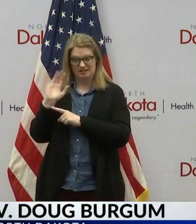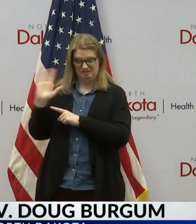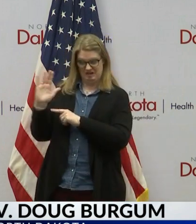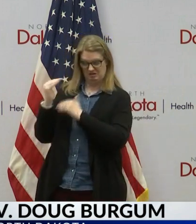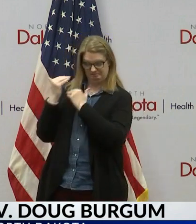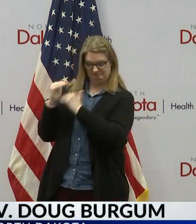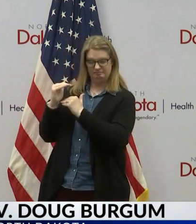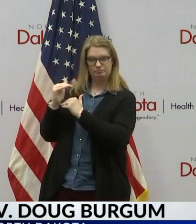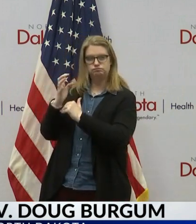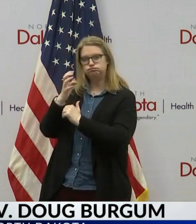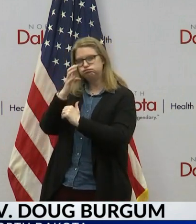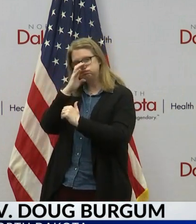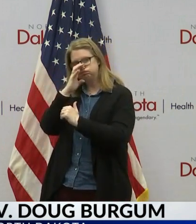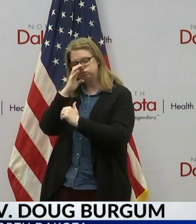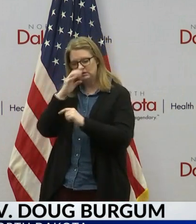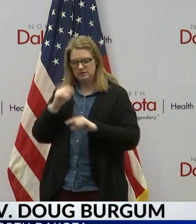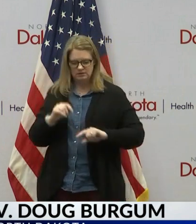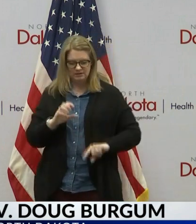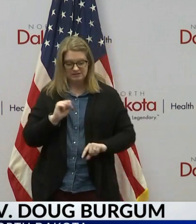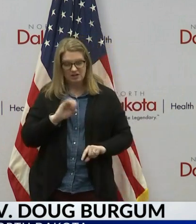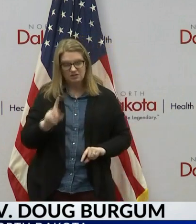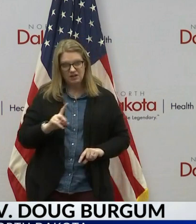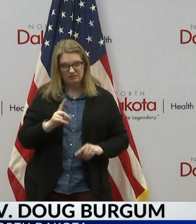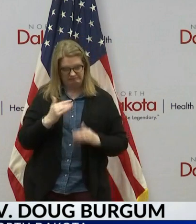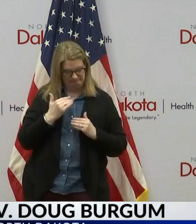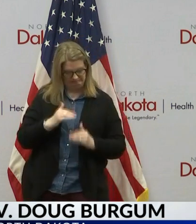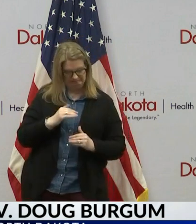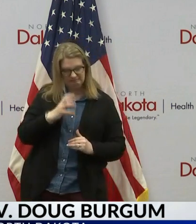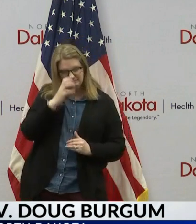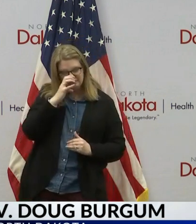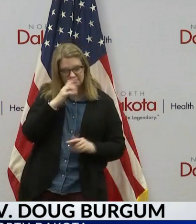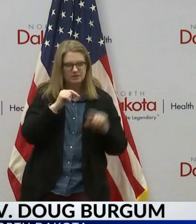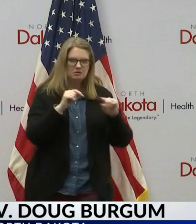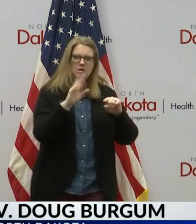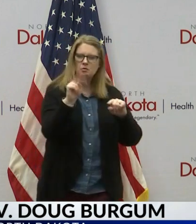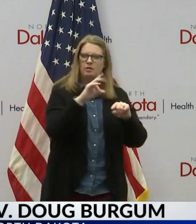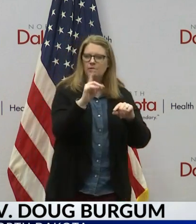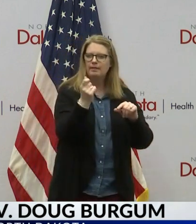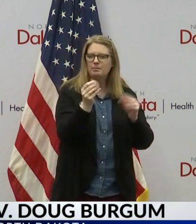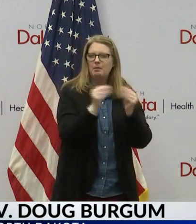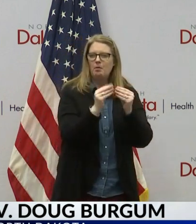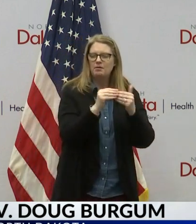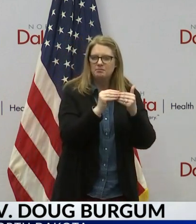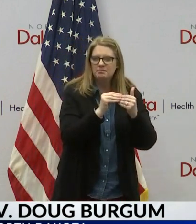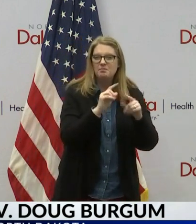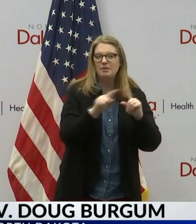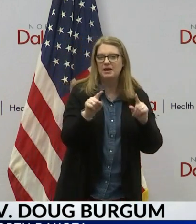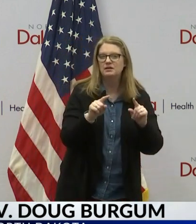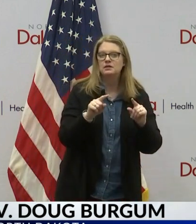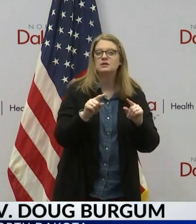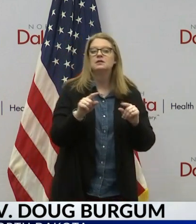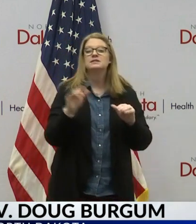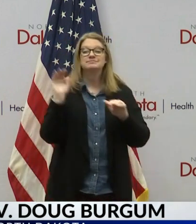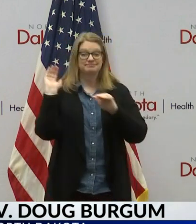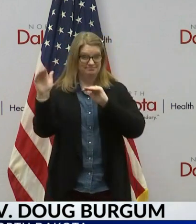EVERYBODY UNDERSTANDS THAT EARLIER THERE ARE DIFFERENT TESTING CRITERIA WITH SHORT OF SUPPLIES AND TIGHTER